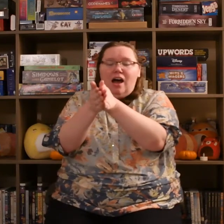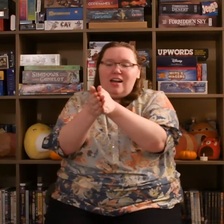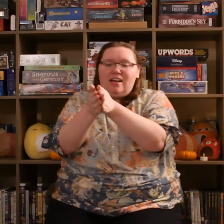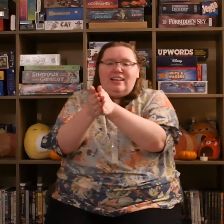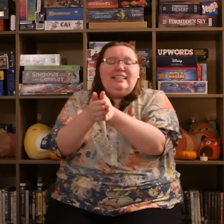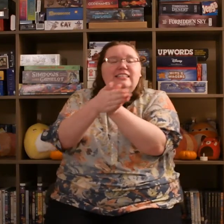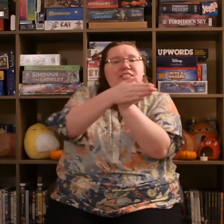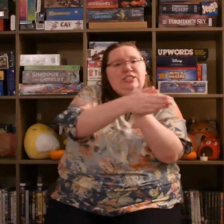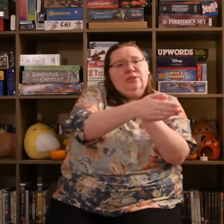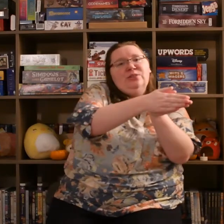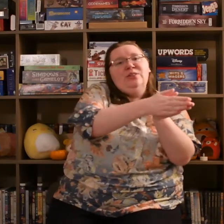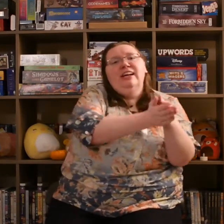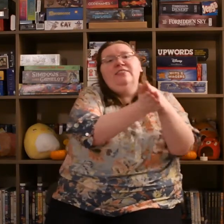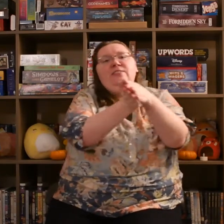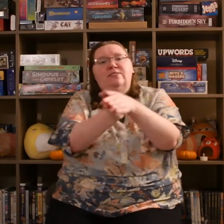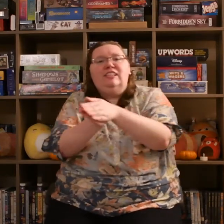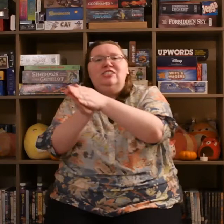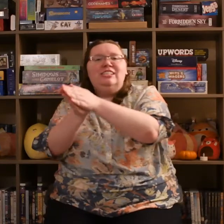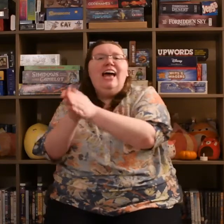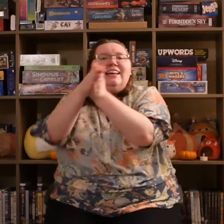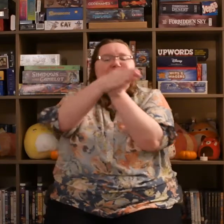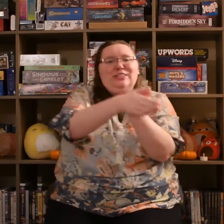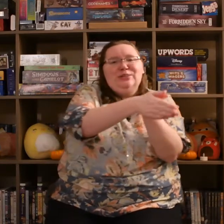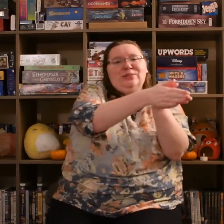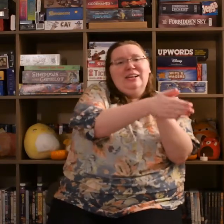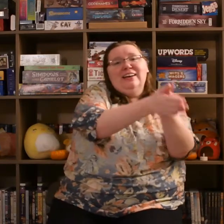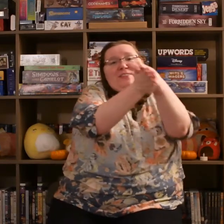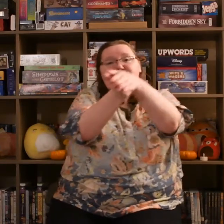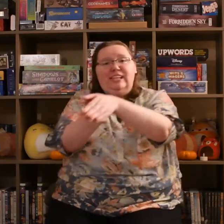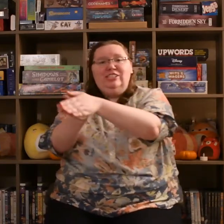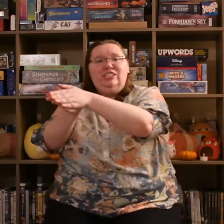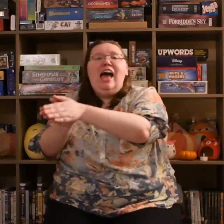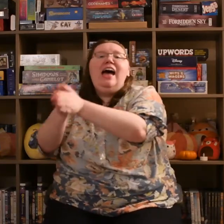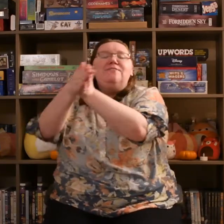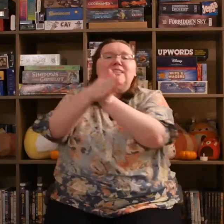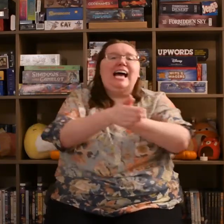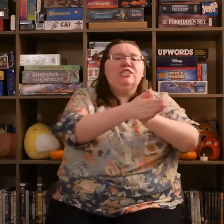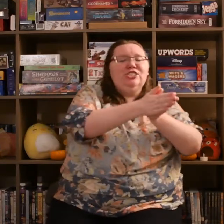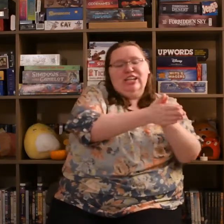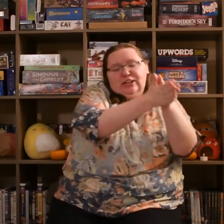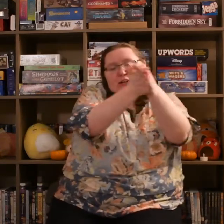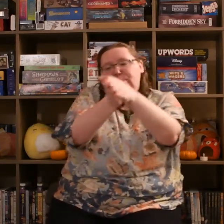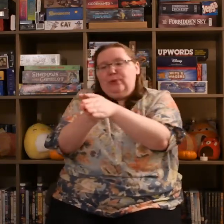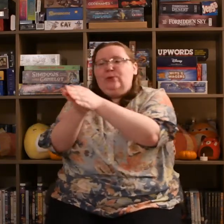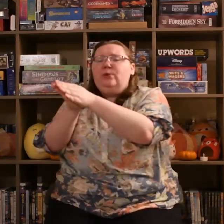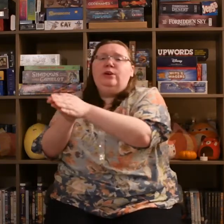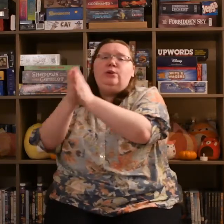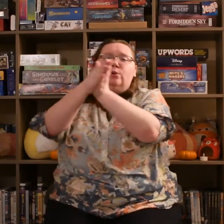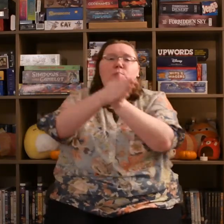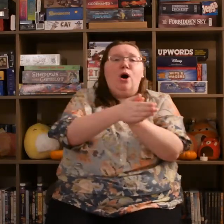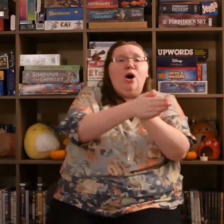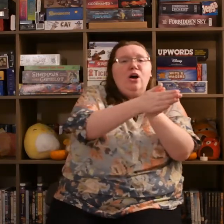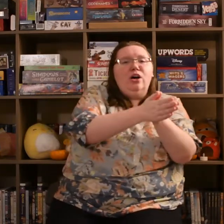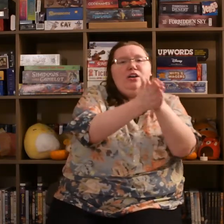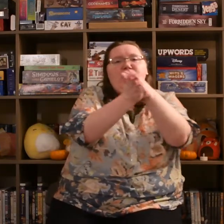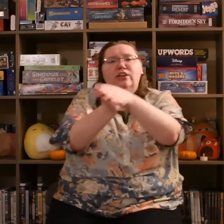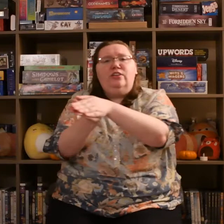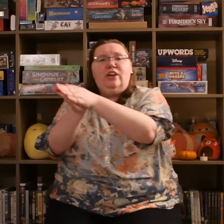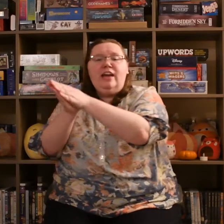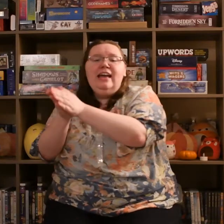A tuna fish, a tuna fish, Flashing through the water.